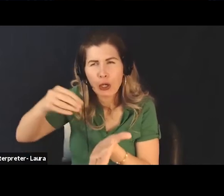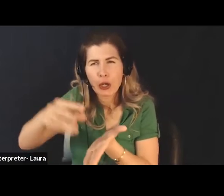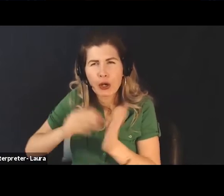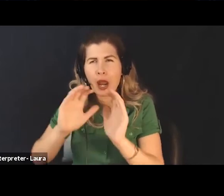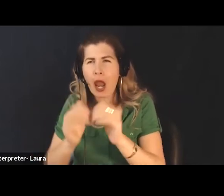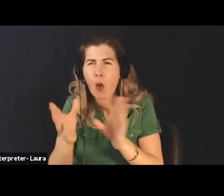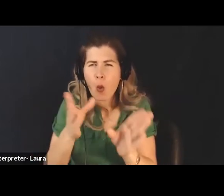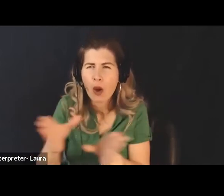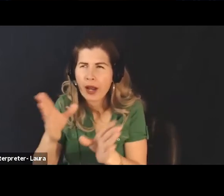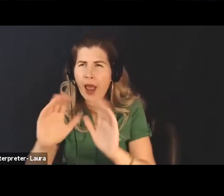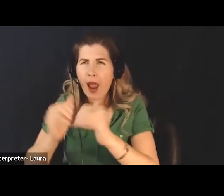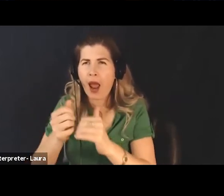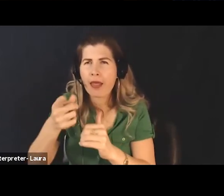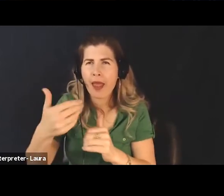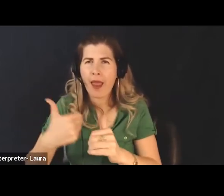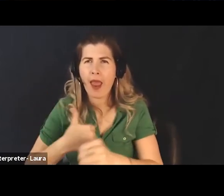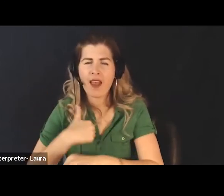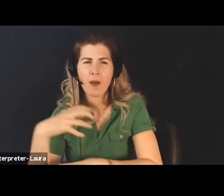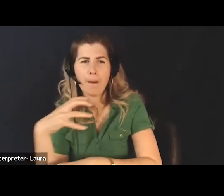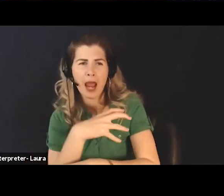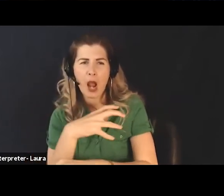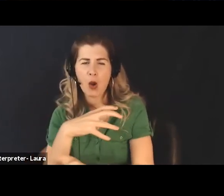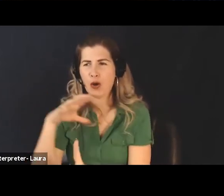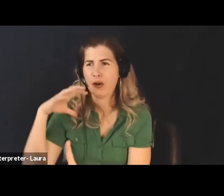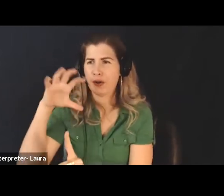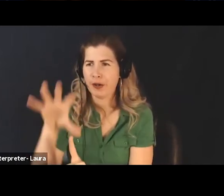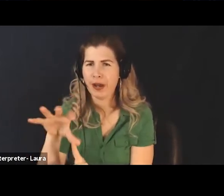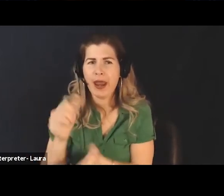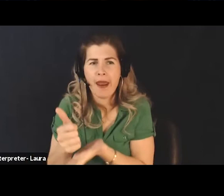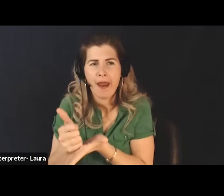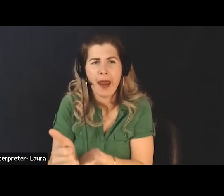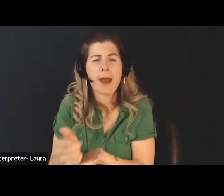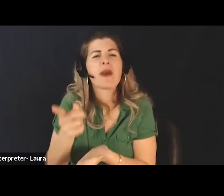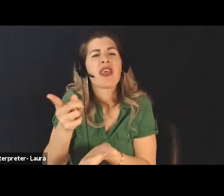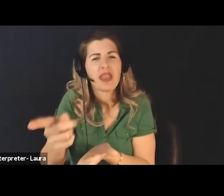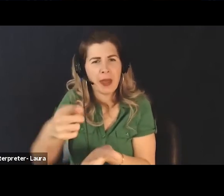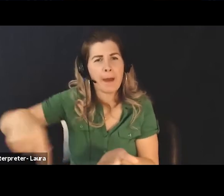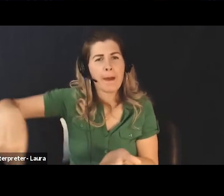power together and to identify and set the agenda for the changes that are going to make that they feel will